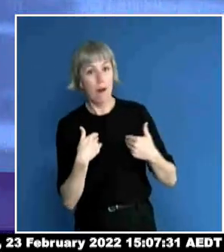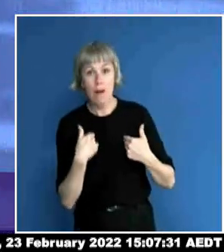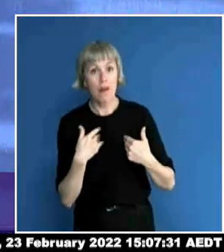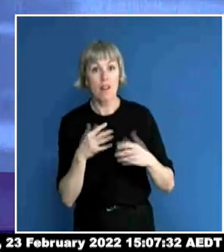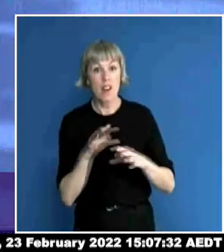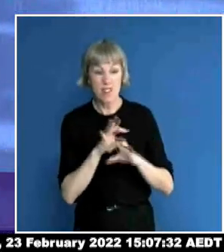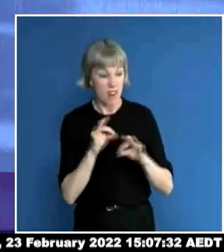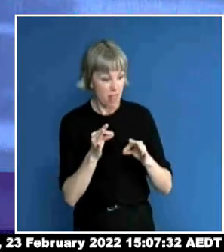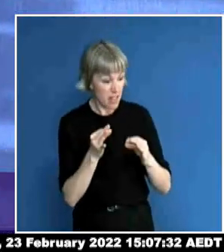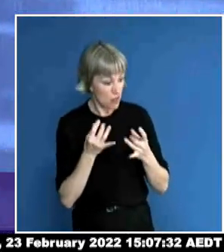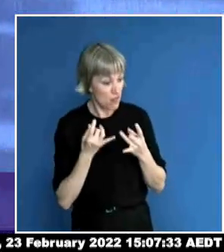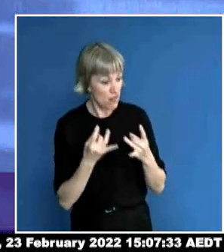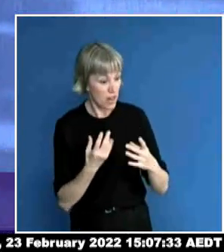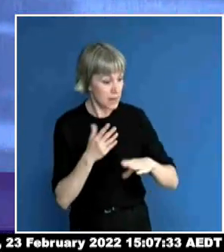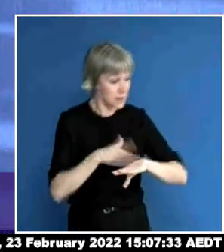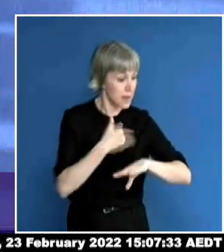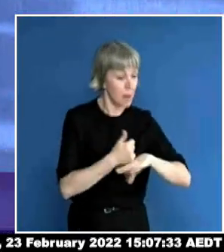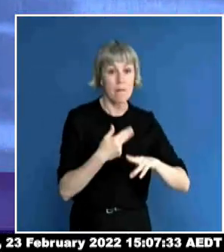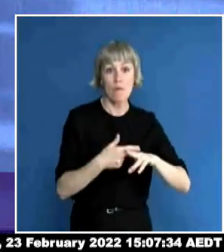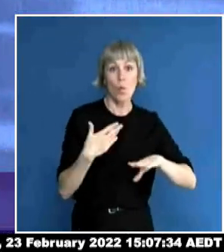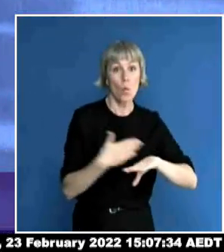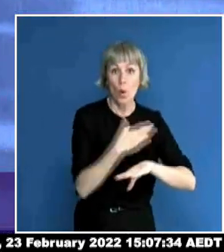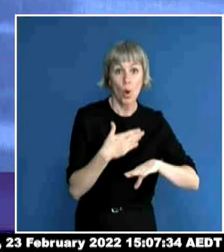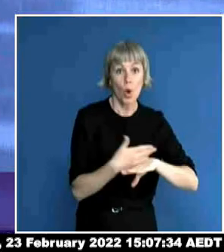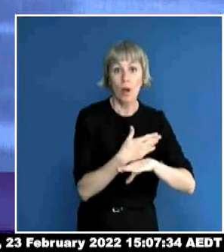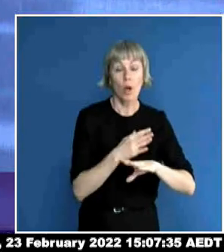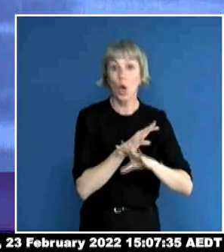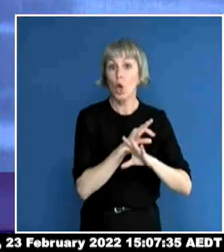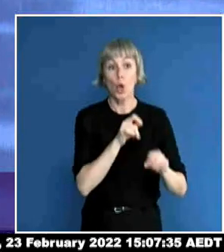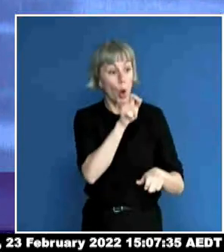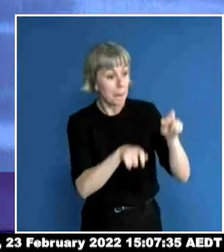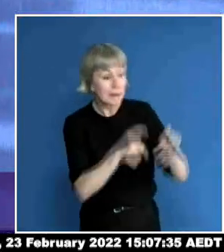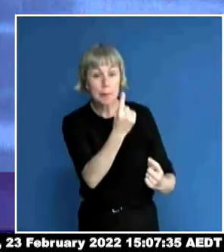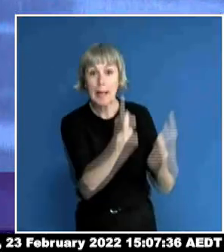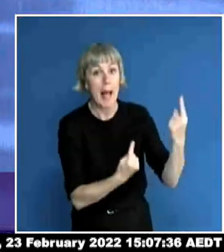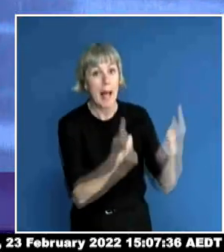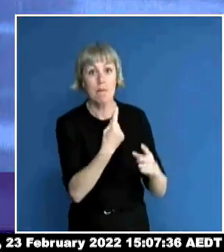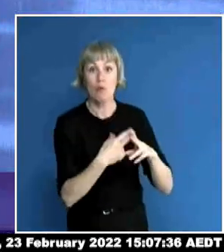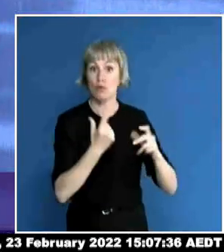There were no participants to train and there were no job coaches contacting you.